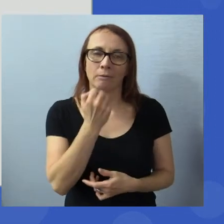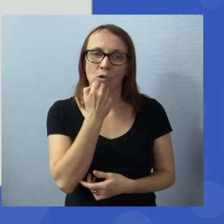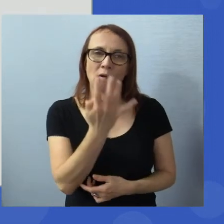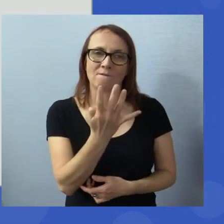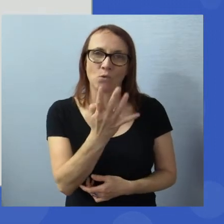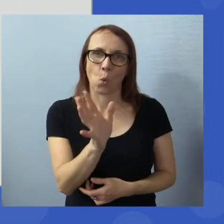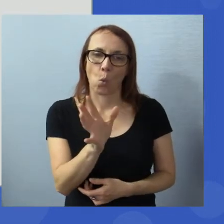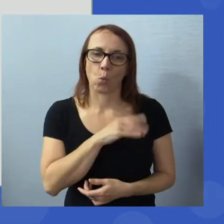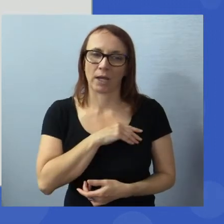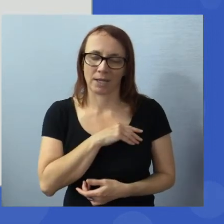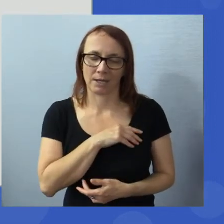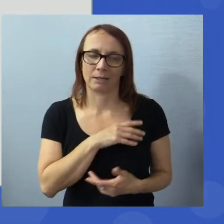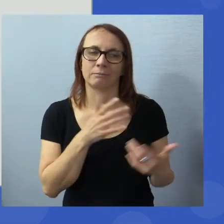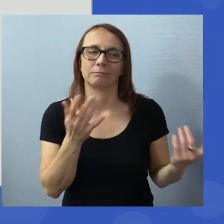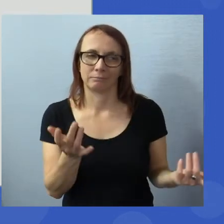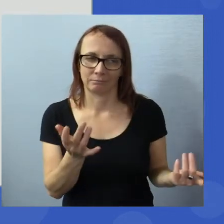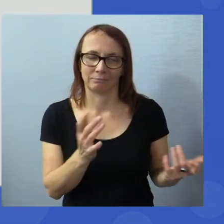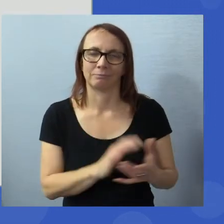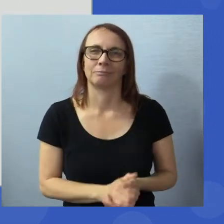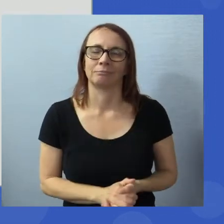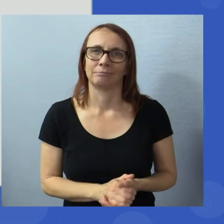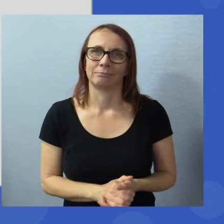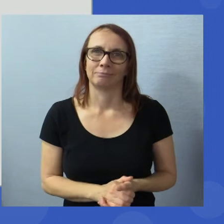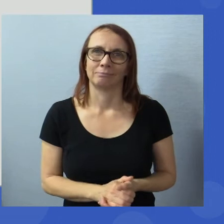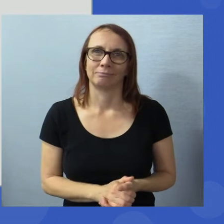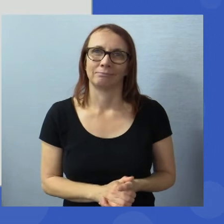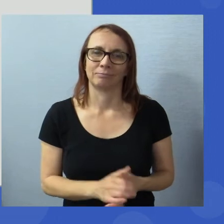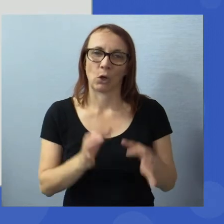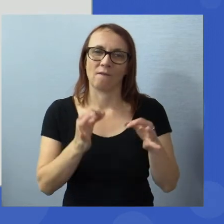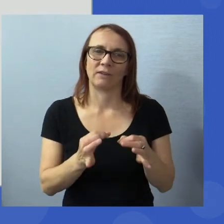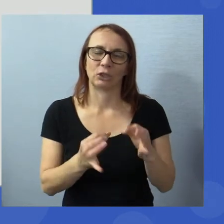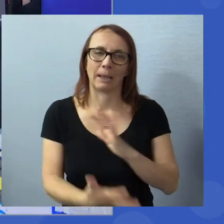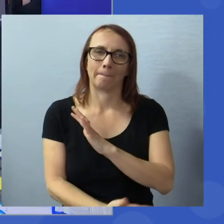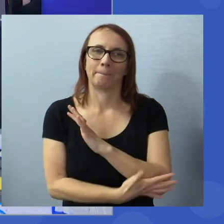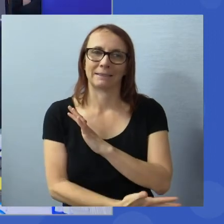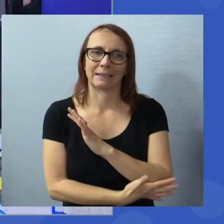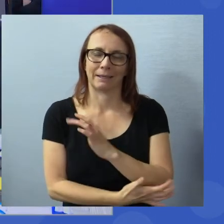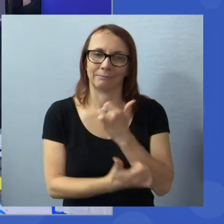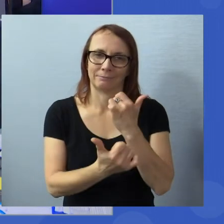different brands is supported as the citizens assembly biscuit okay thank you